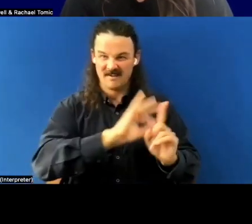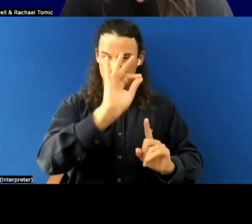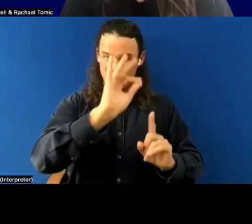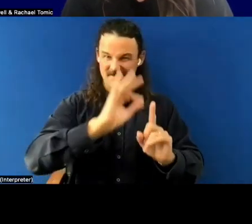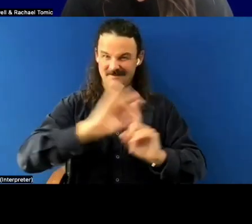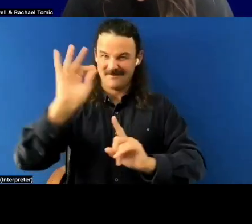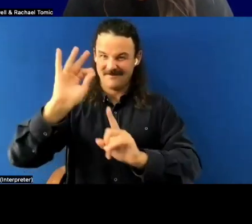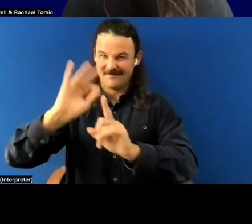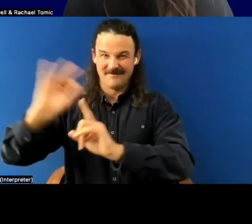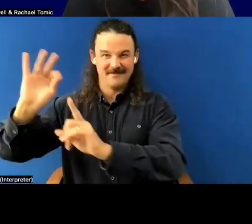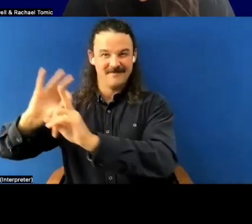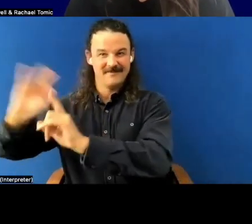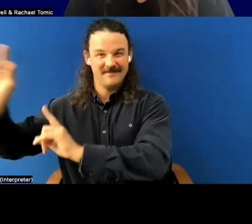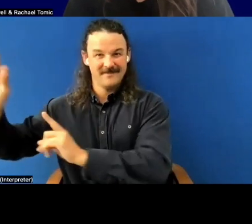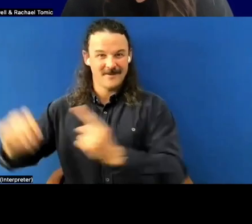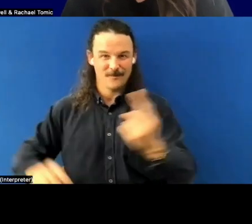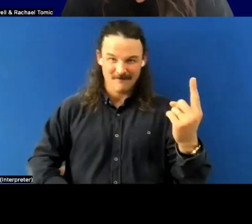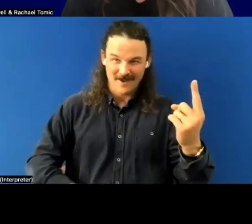a good impact on our future development.